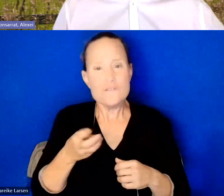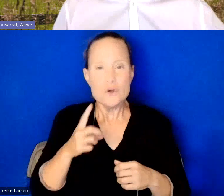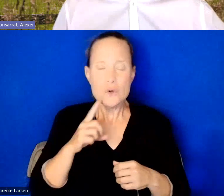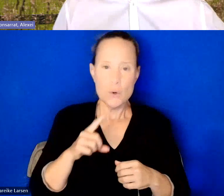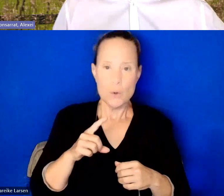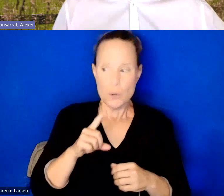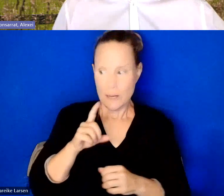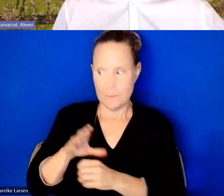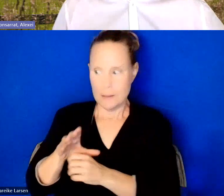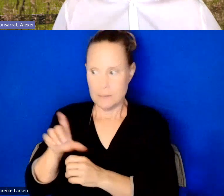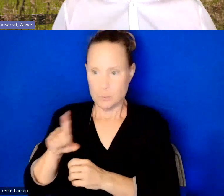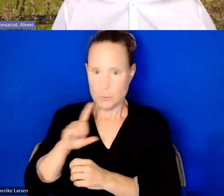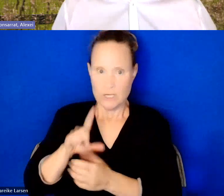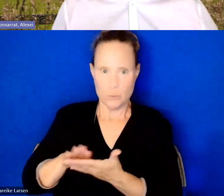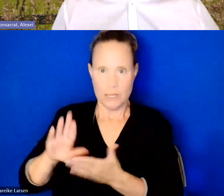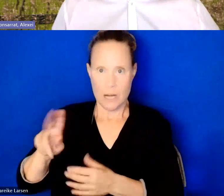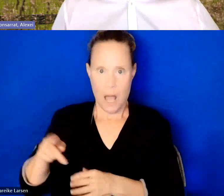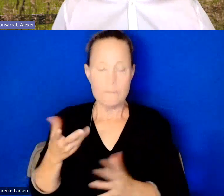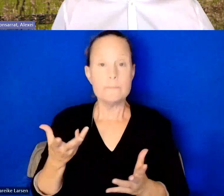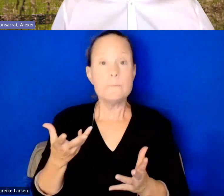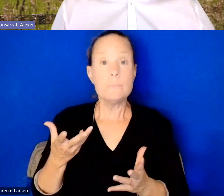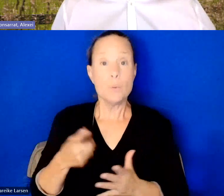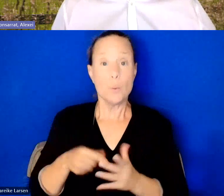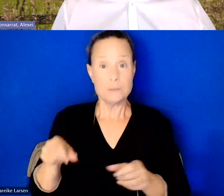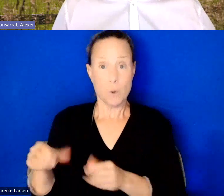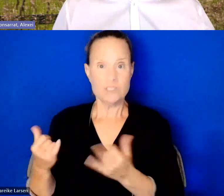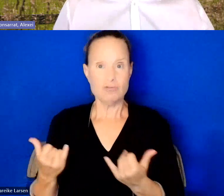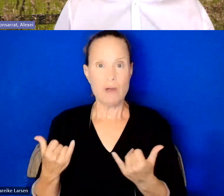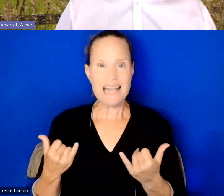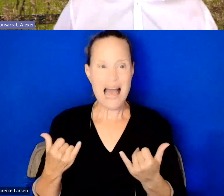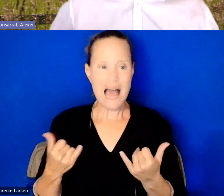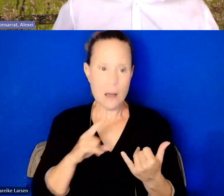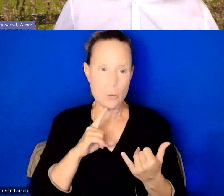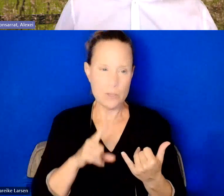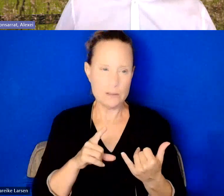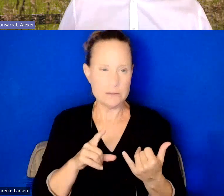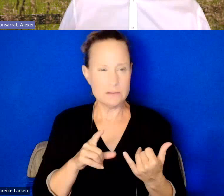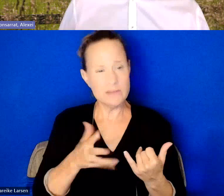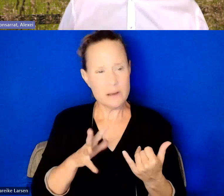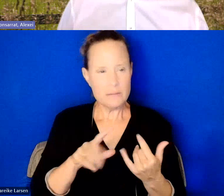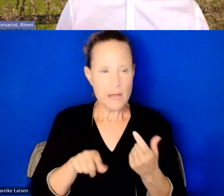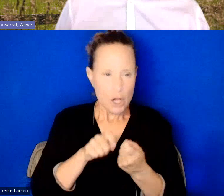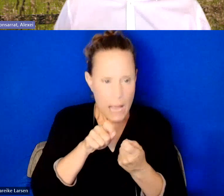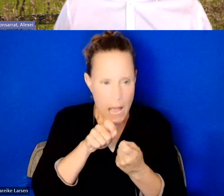Enforceable commitments. We need to clean up. What's up there now is is is fairly accurate but but.